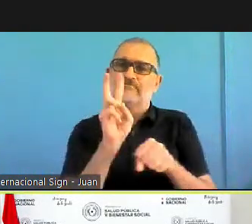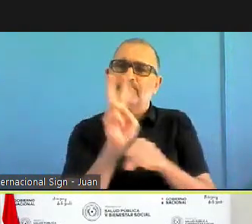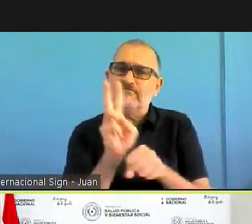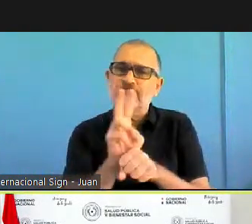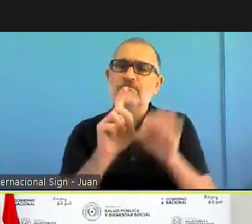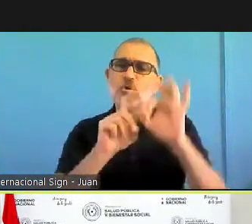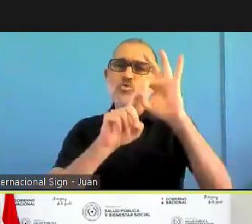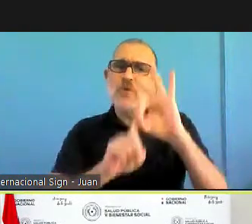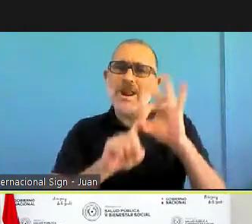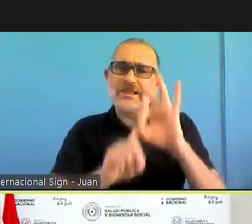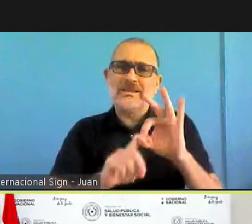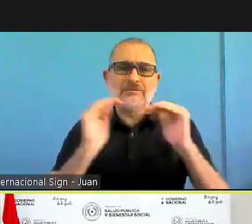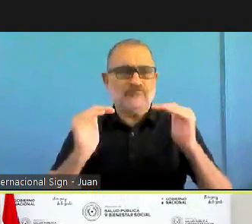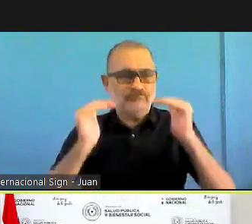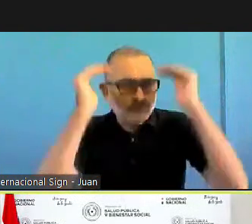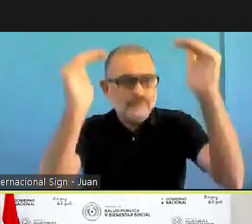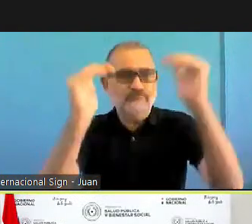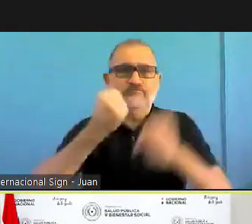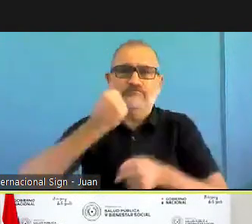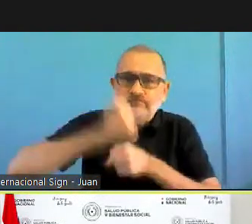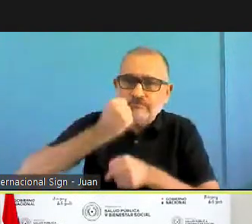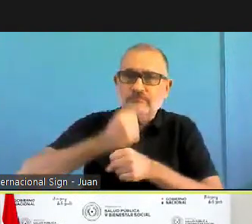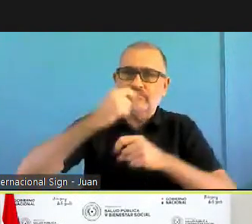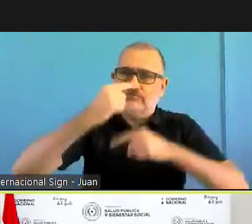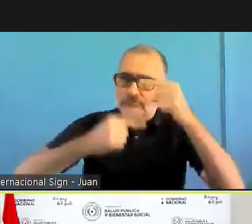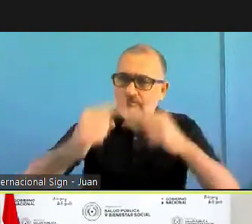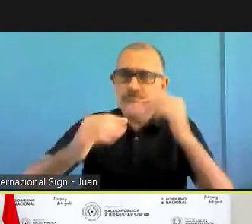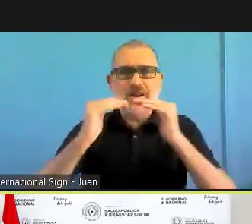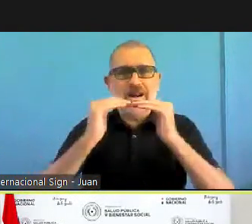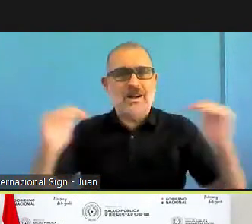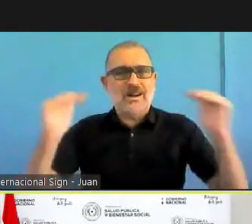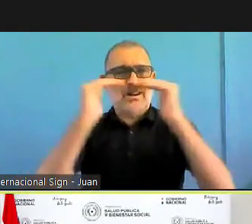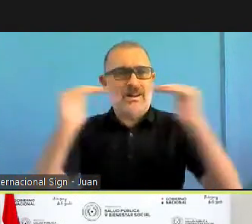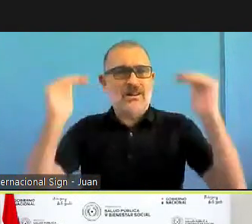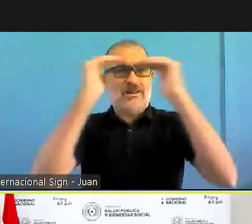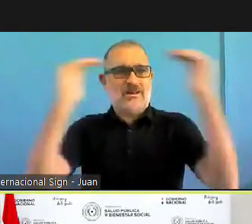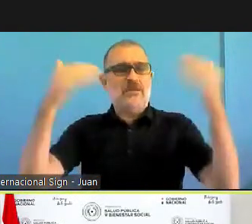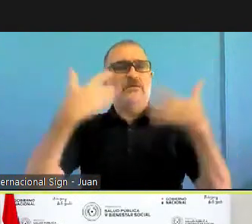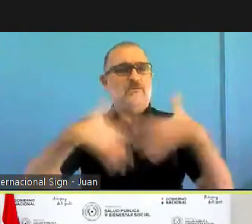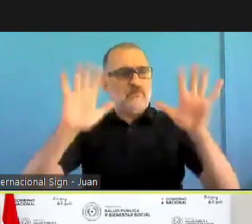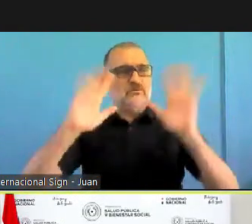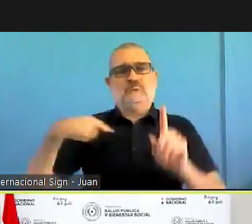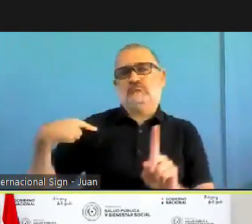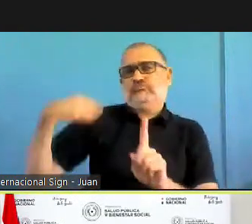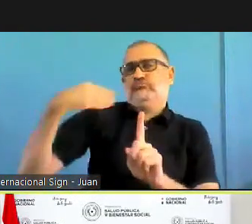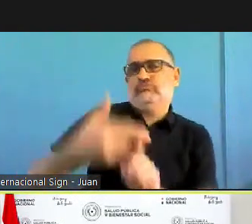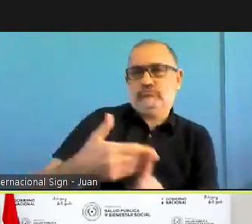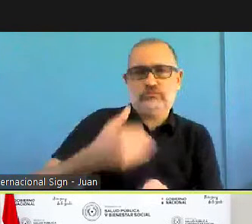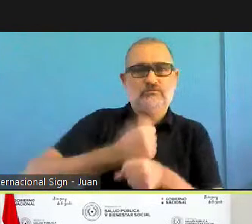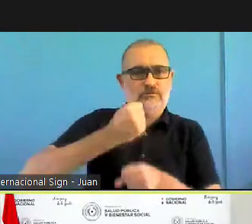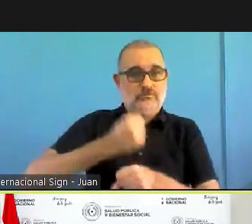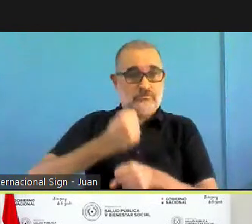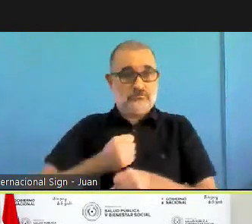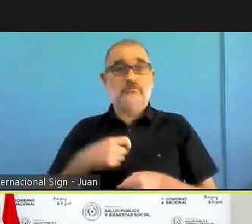the evaluation -- the impact evaluation strategy -- we felt that it had good acceptance.